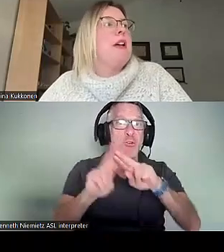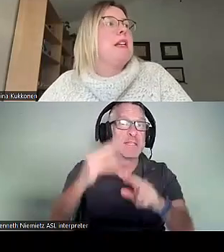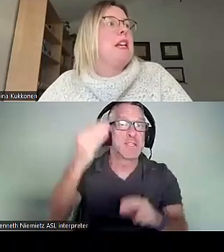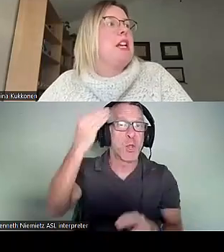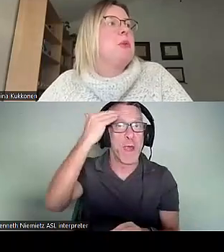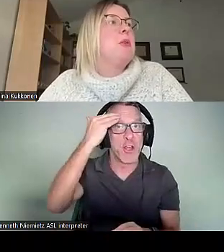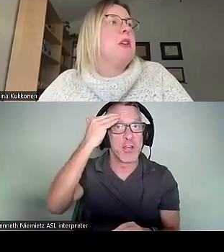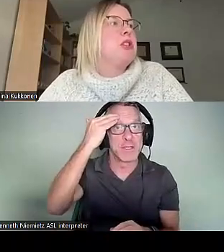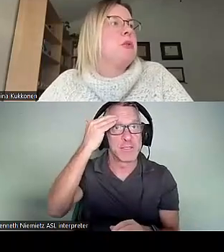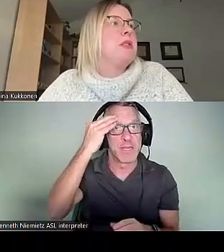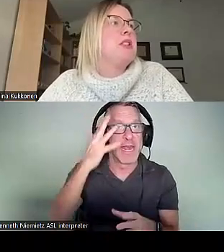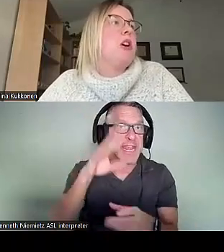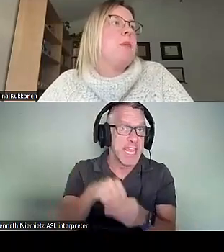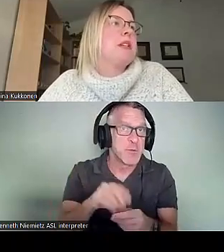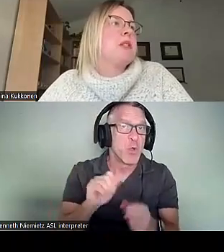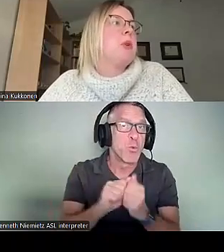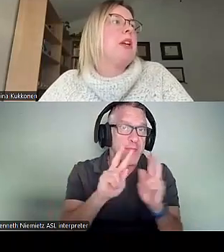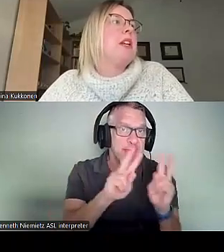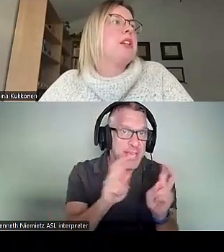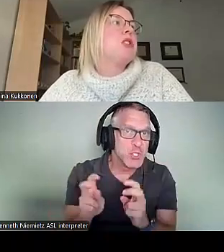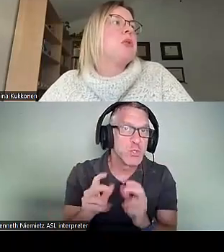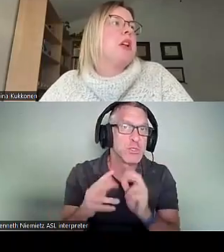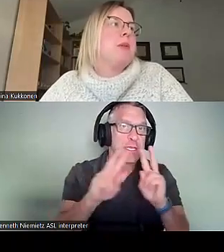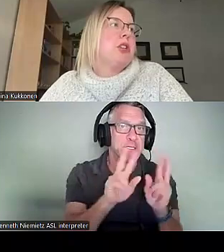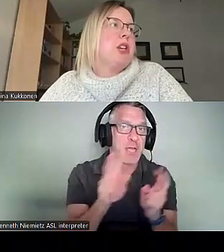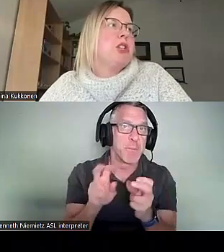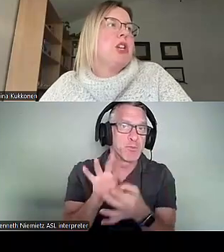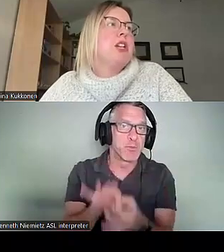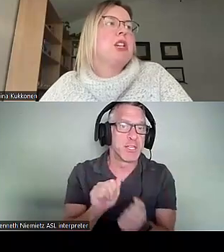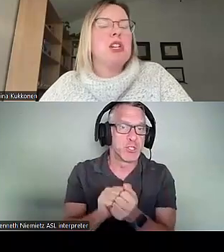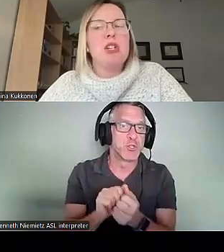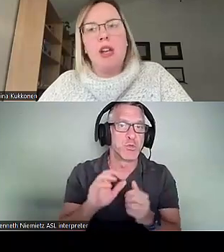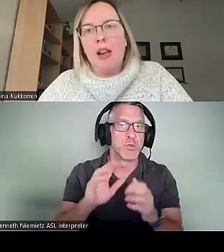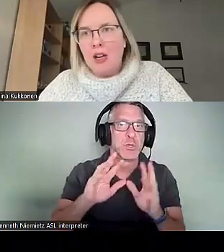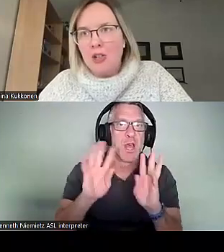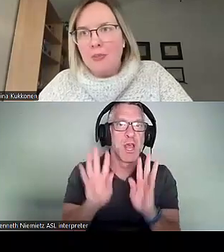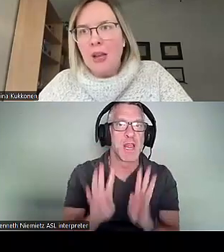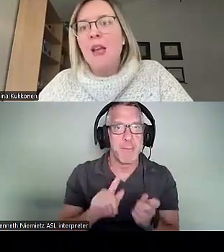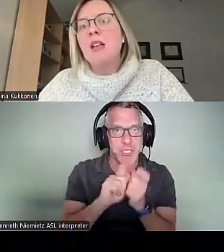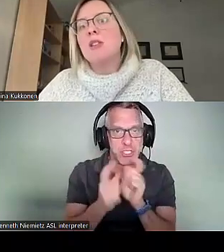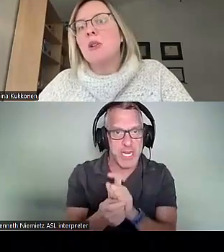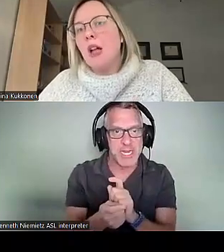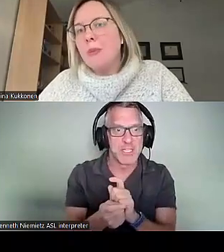and engagement with issues and topics related to climate change, education and action. So climate